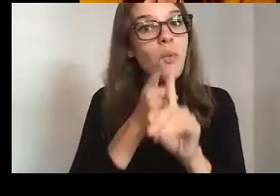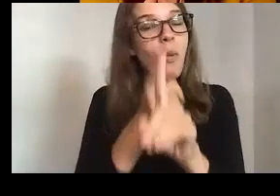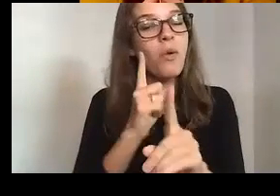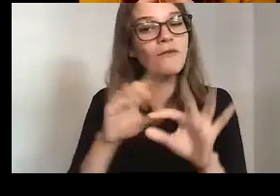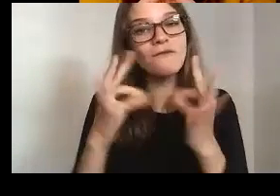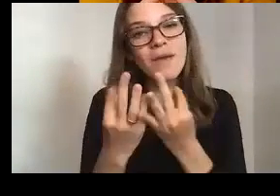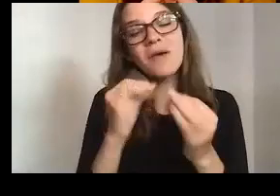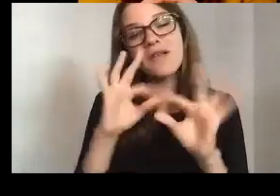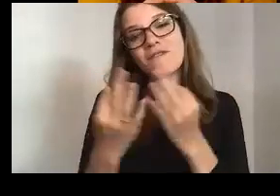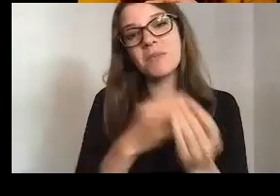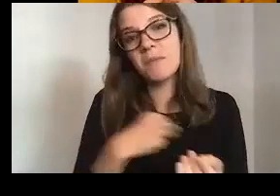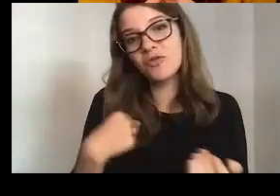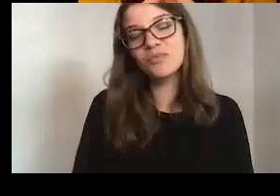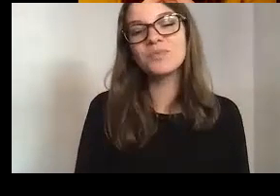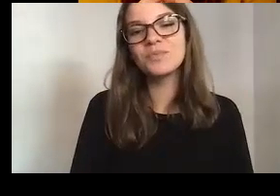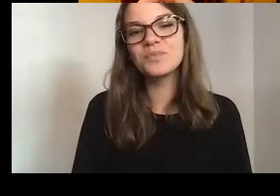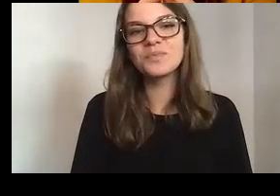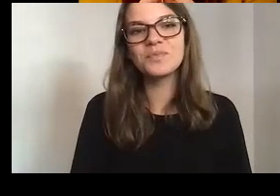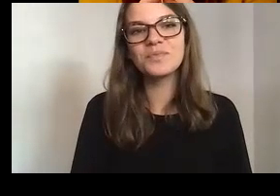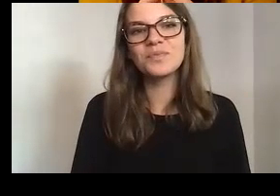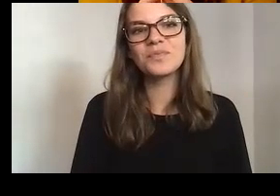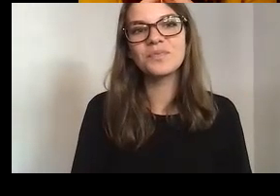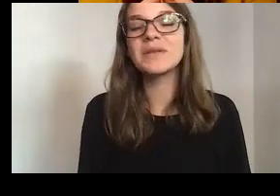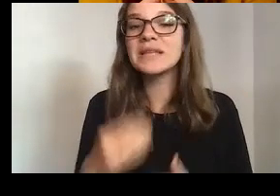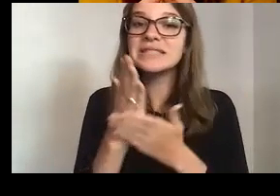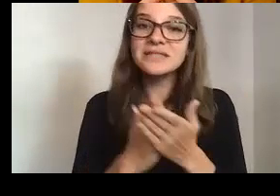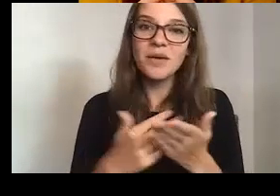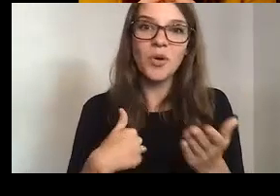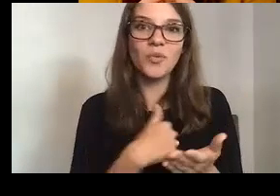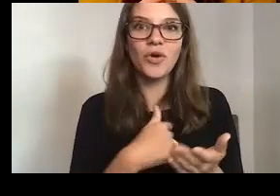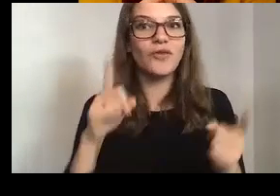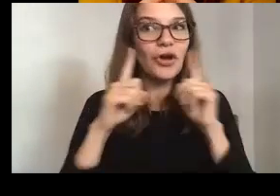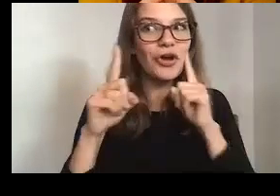members so I think some of the things that we've really heard from families and have worked with